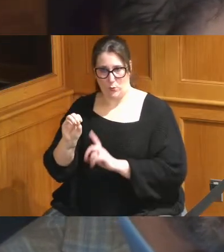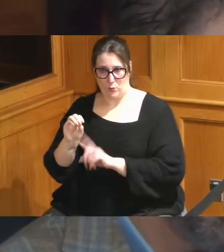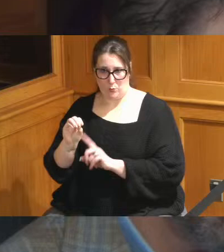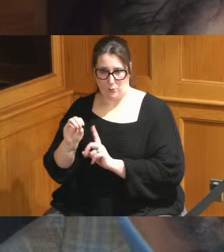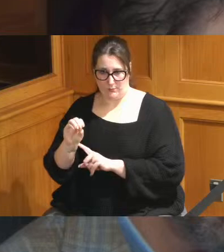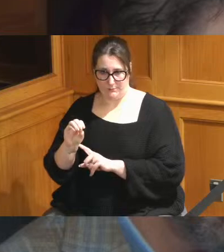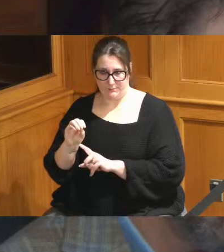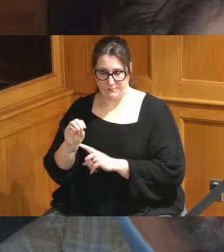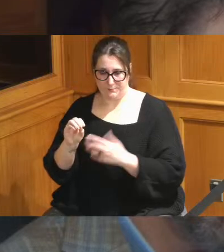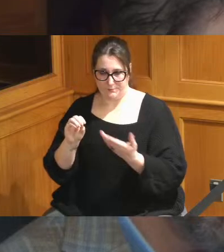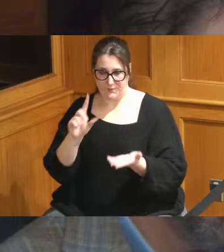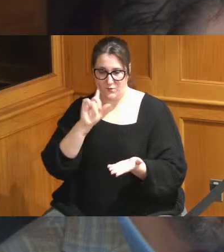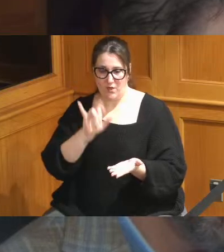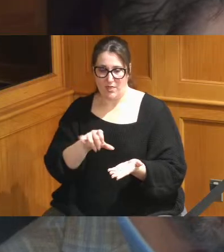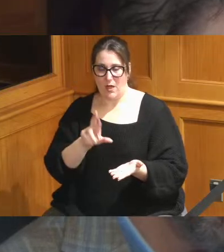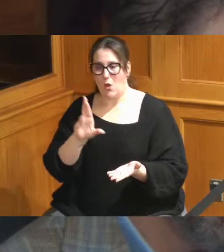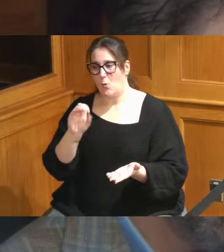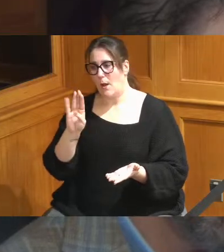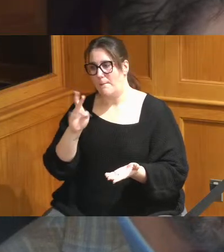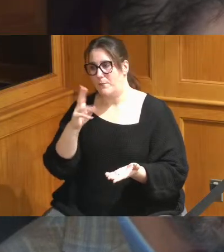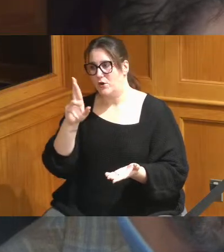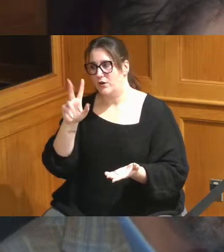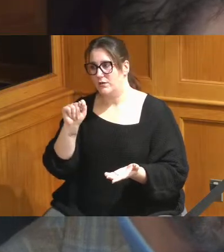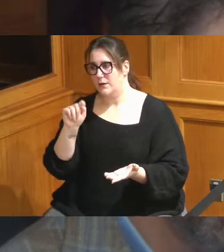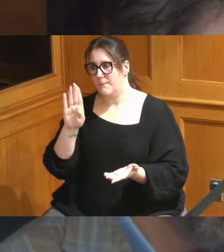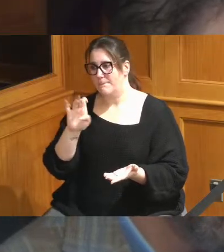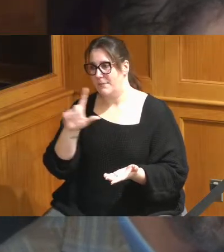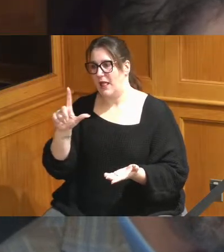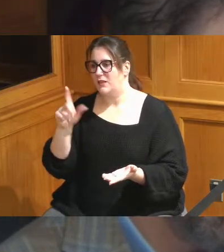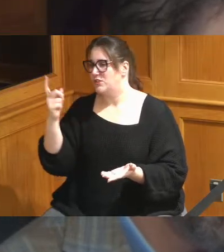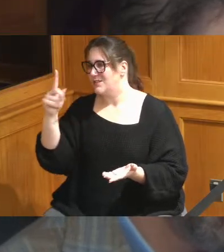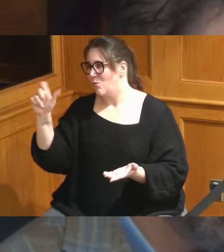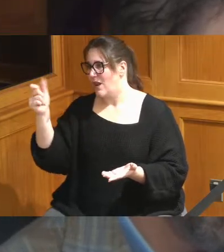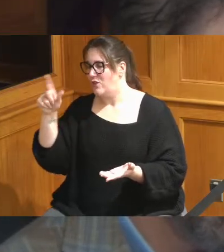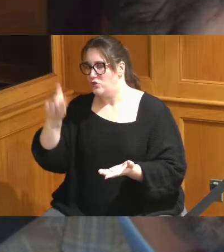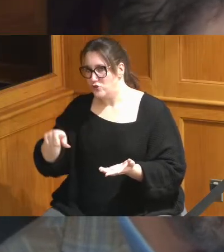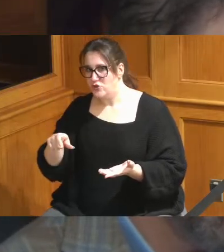But that's why I think Robert Bale or someone else should be on there in addition to who you